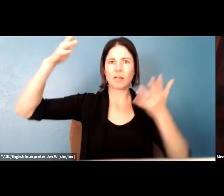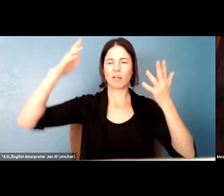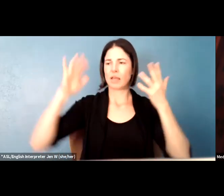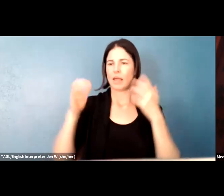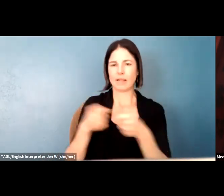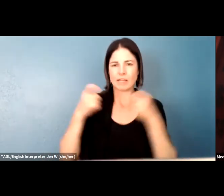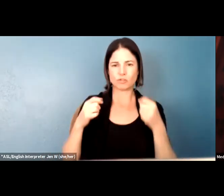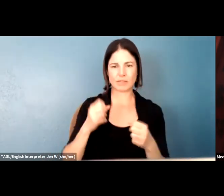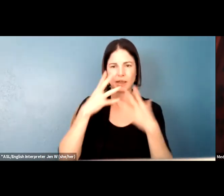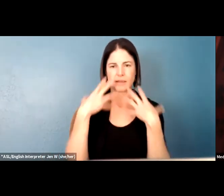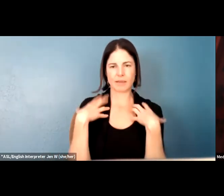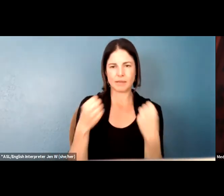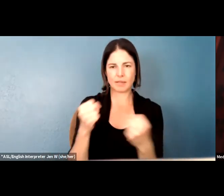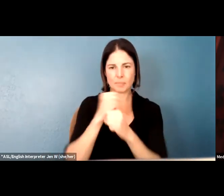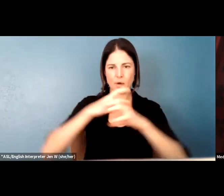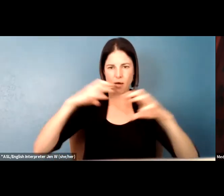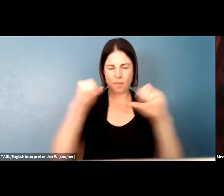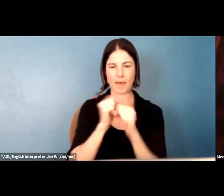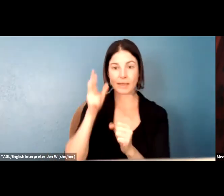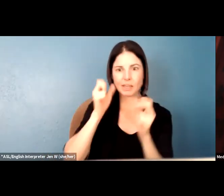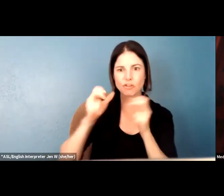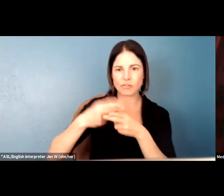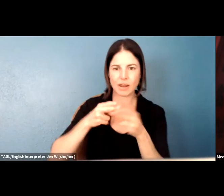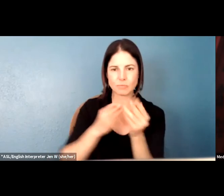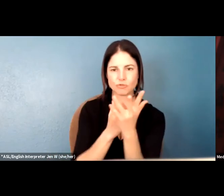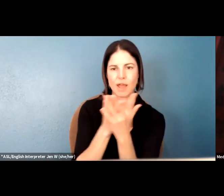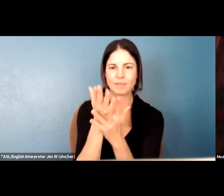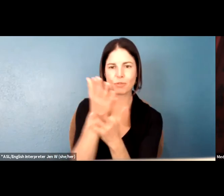bomb. I can hear your names traveling through my DNA, who